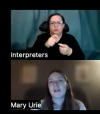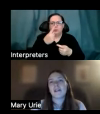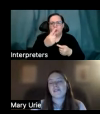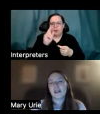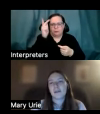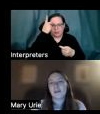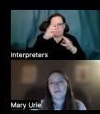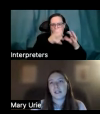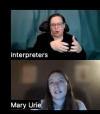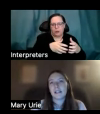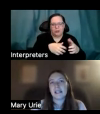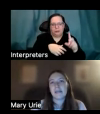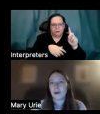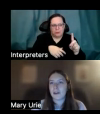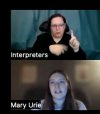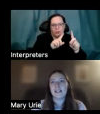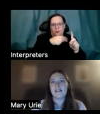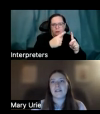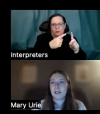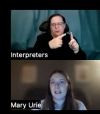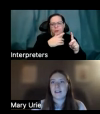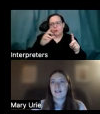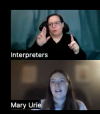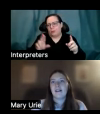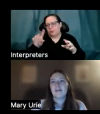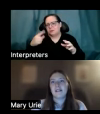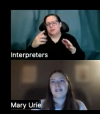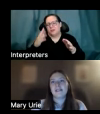would try to try to avoid any partisan speaking. Like you